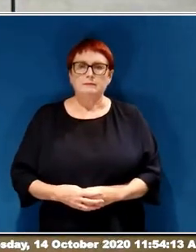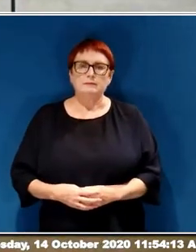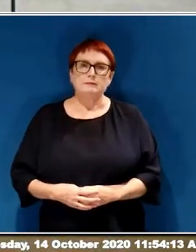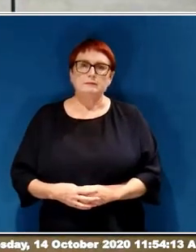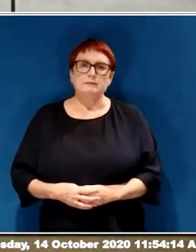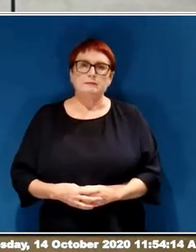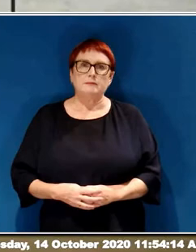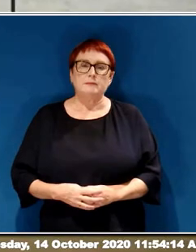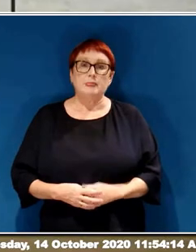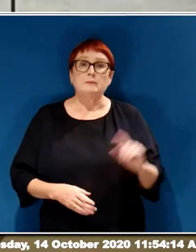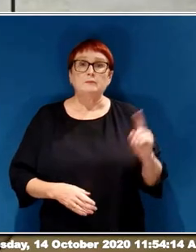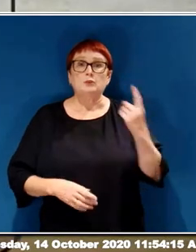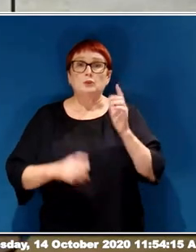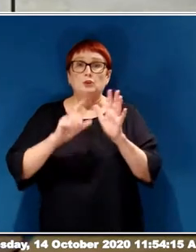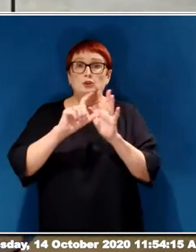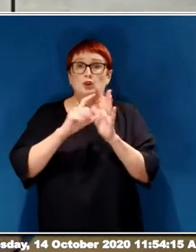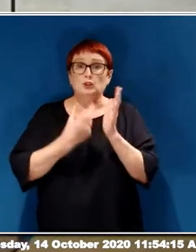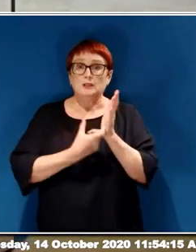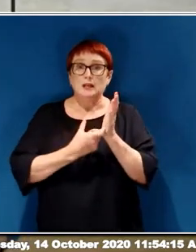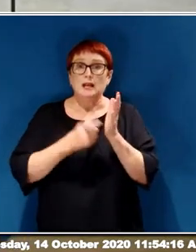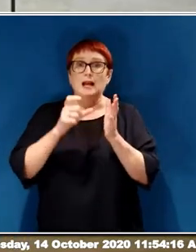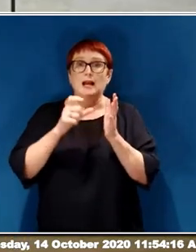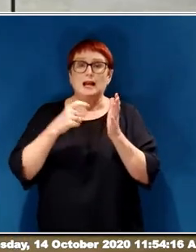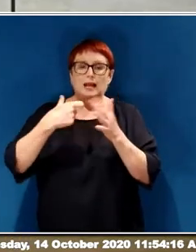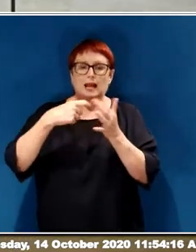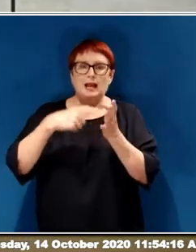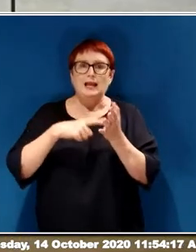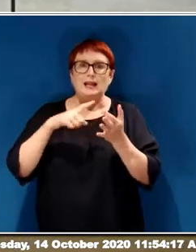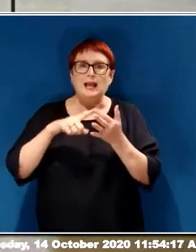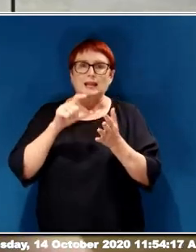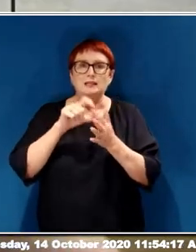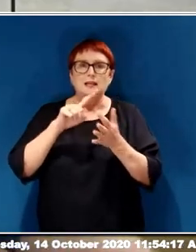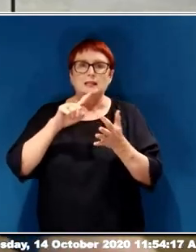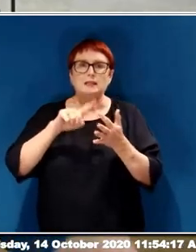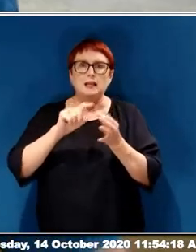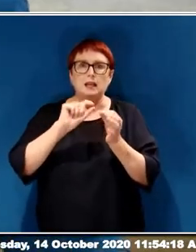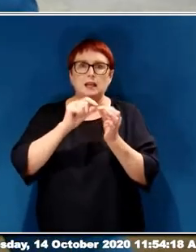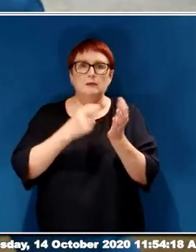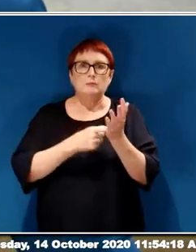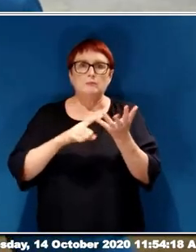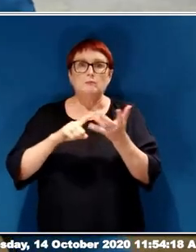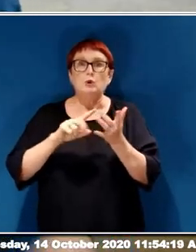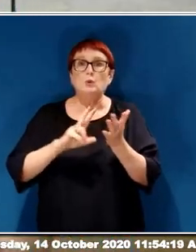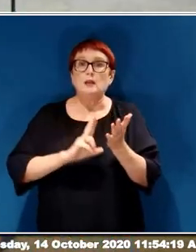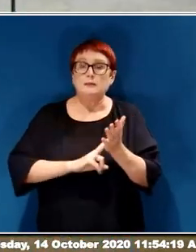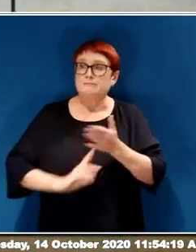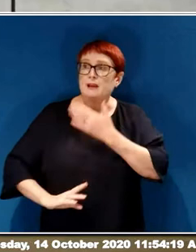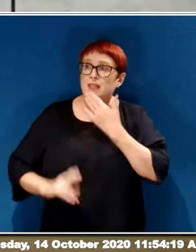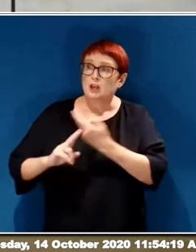Dr de Bruin, thank you for coming to give evidence to the Royal